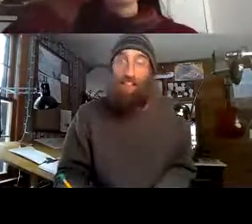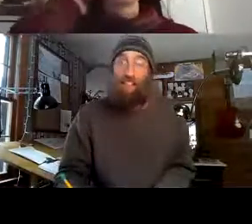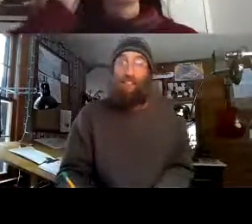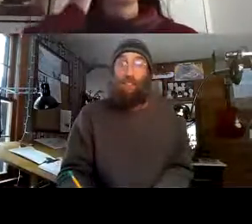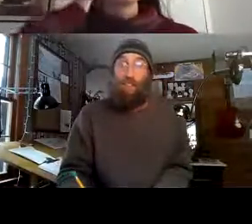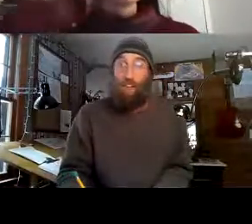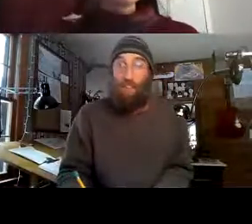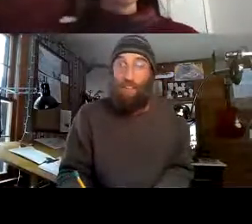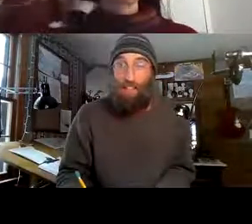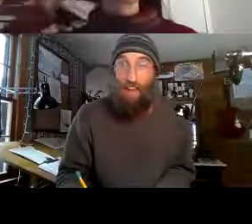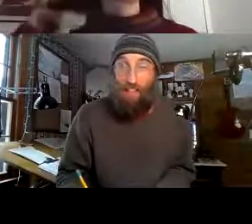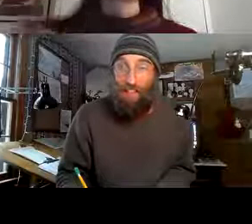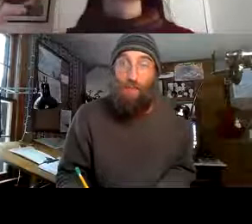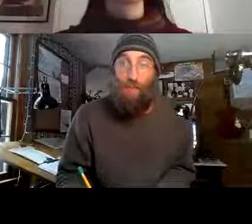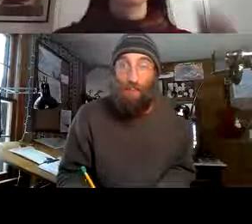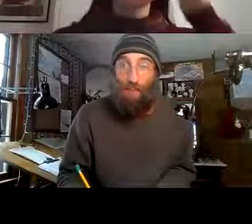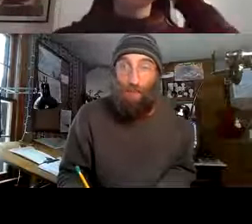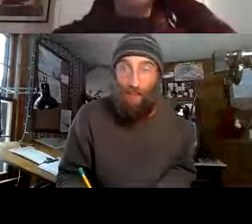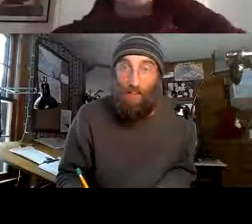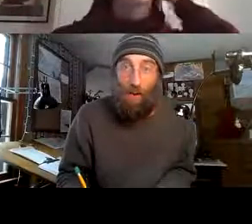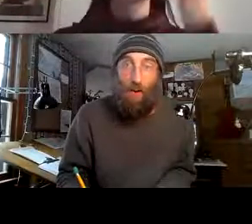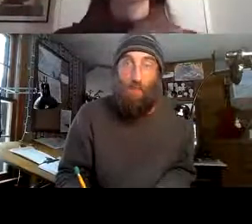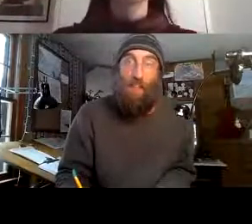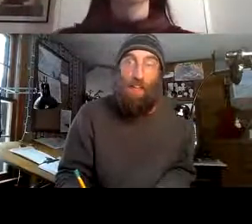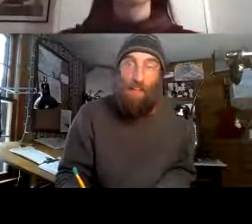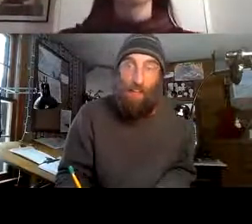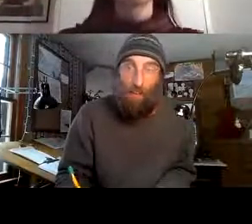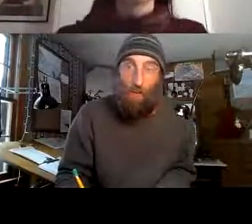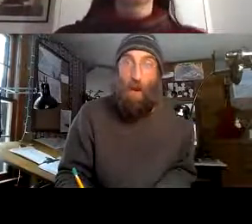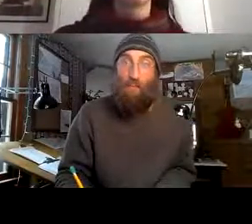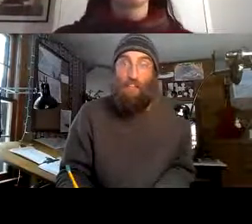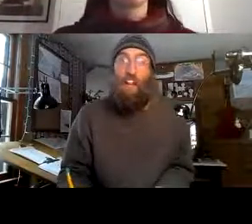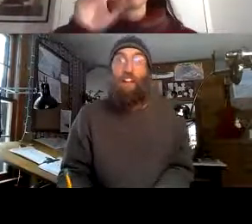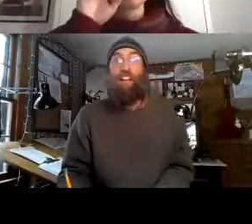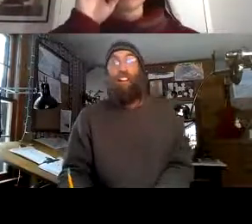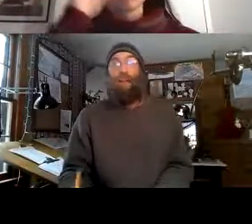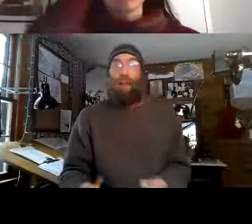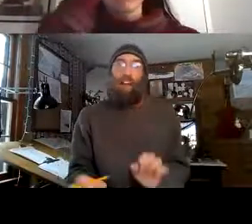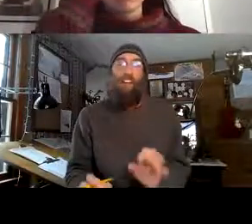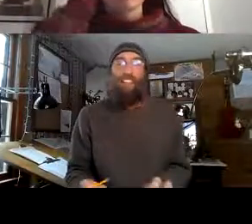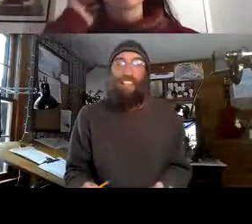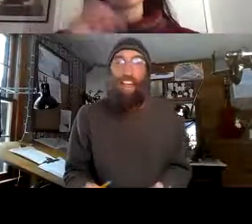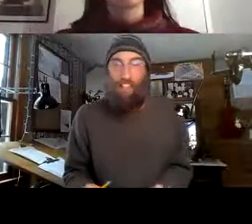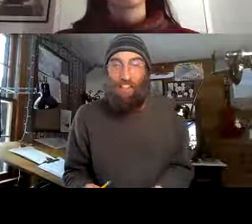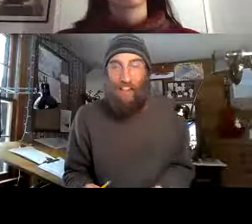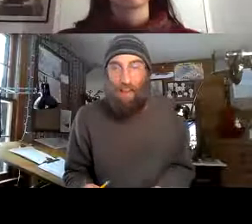least to distinguishing characteristics-- yes, it's true, he has two legs, two arms, uh, a roundish head. But I'm not calling attention to that,